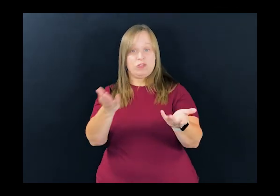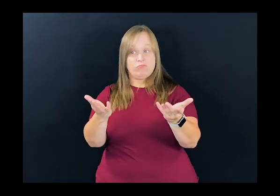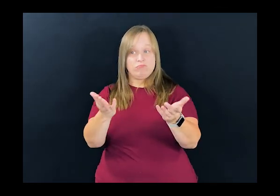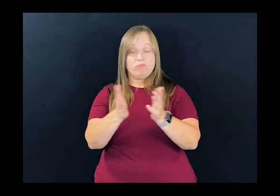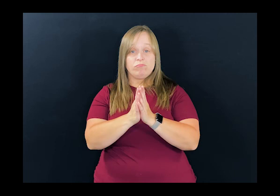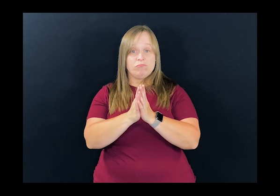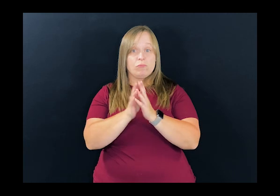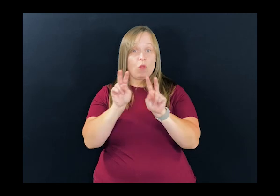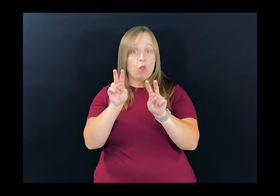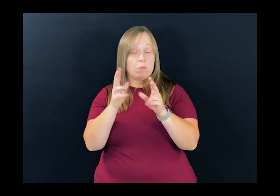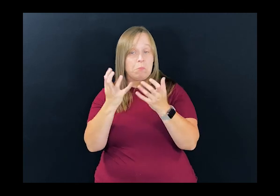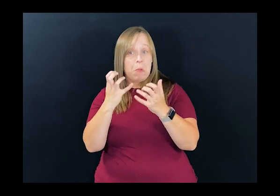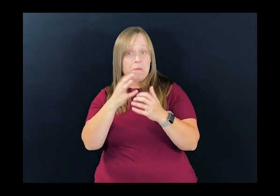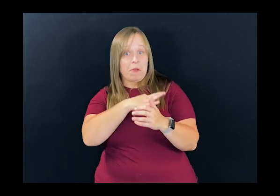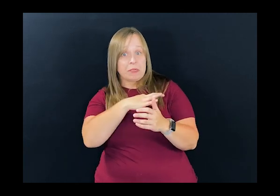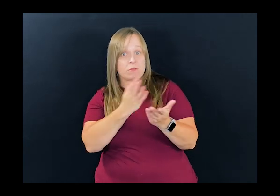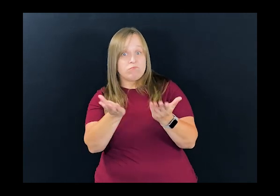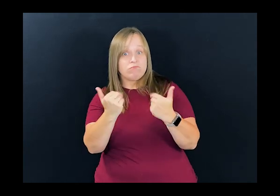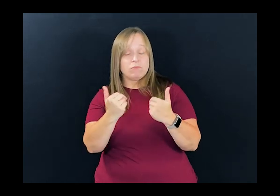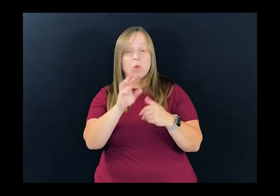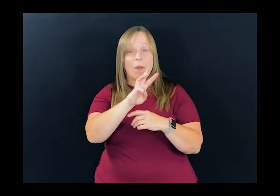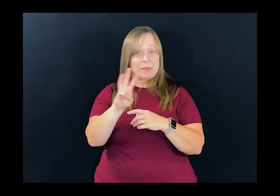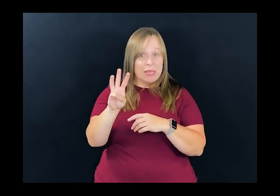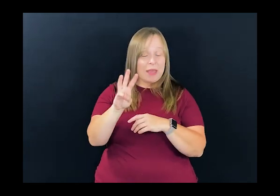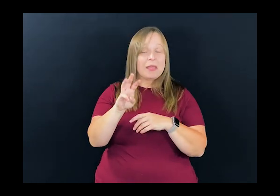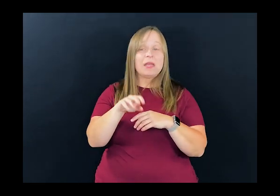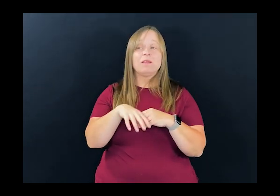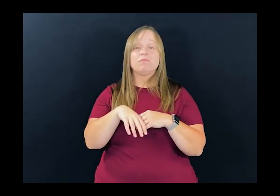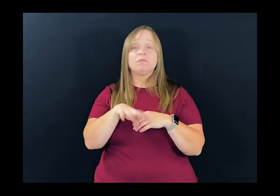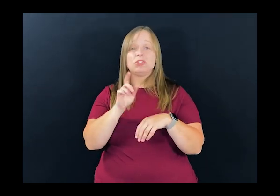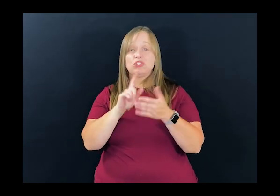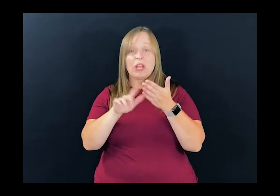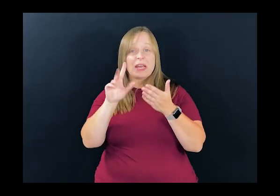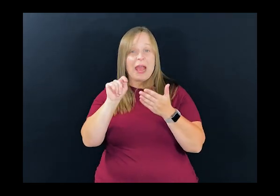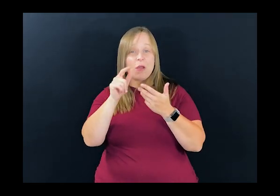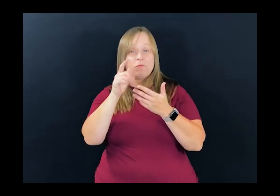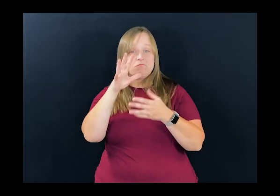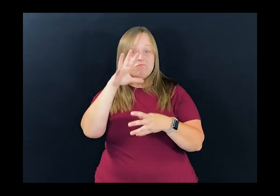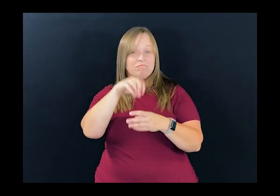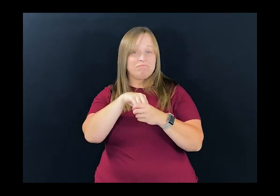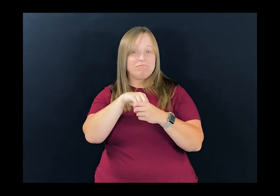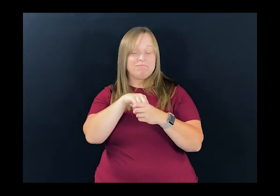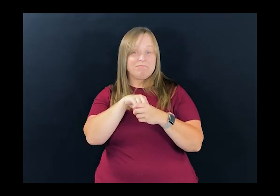So if you're looking to volunteer, please go to our website and express that interest through our, send